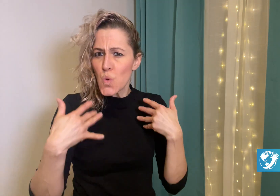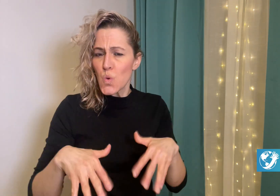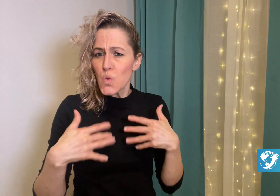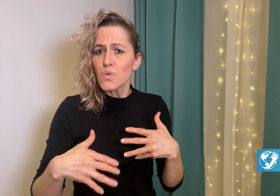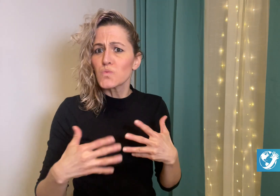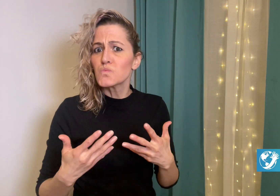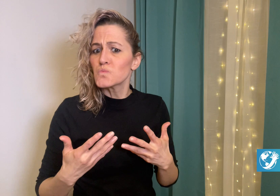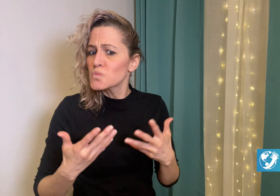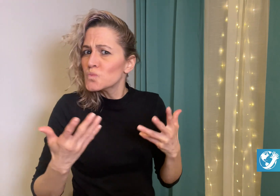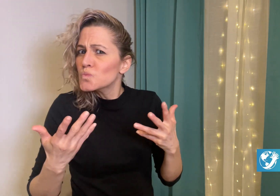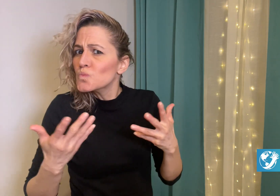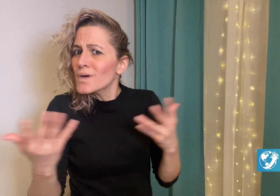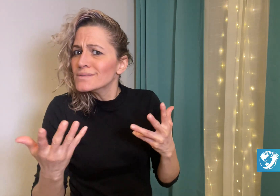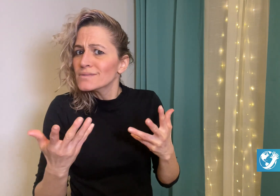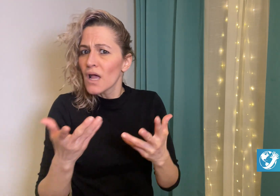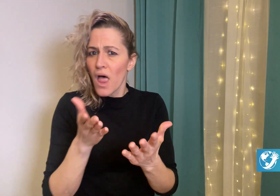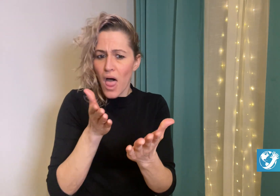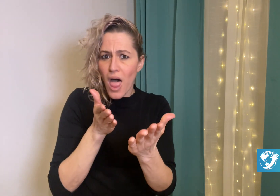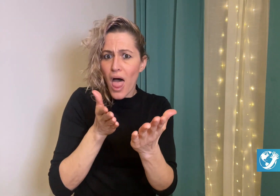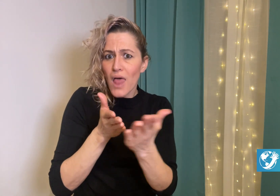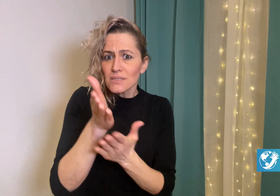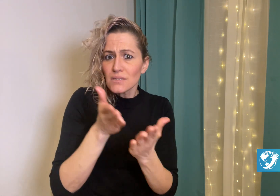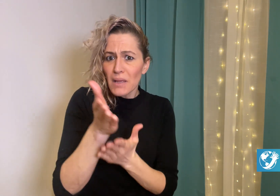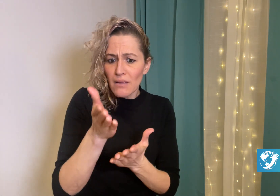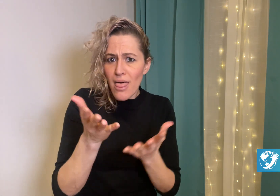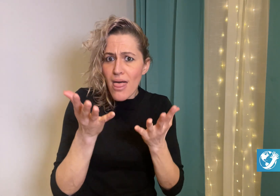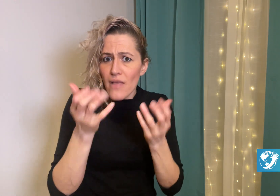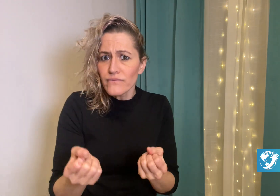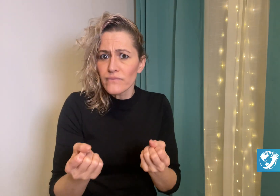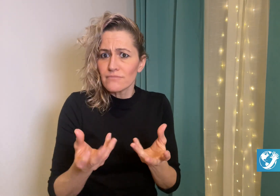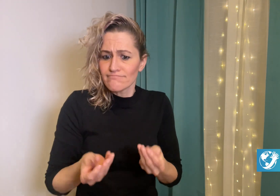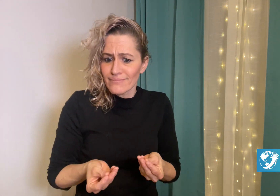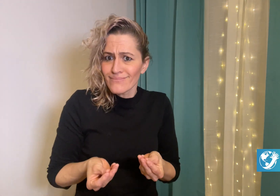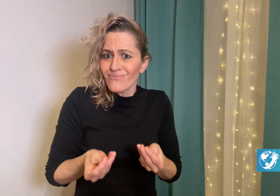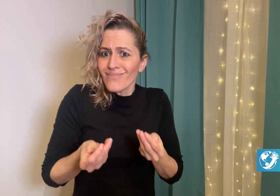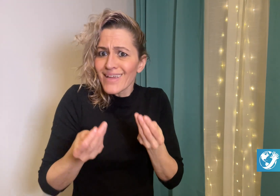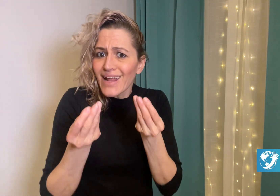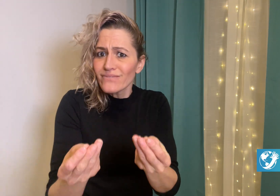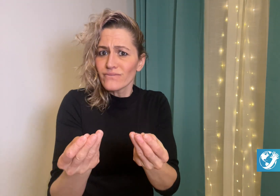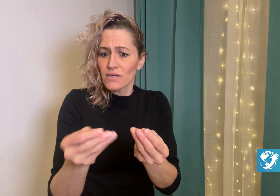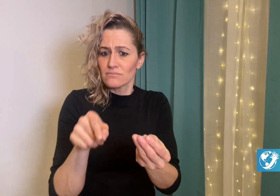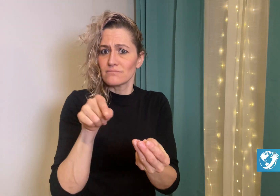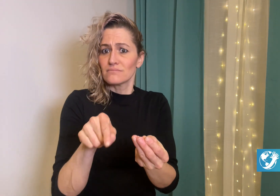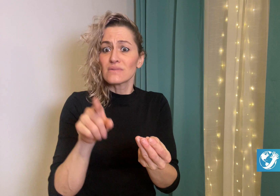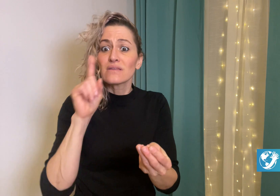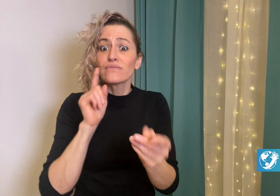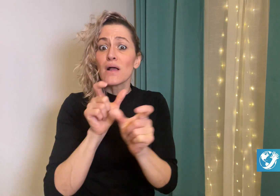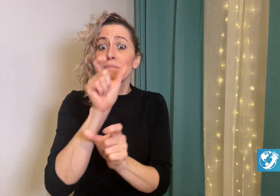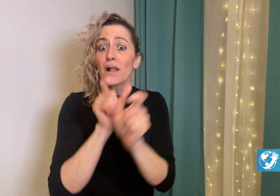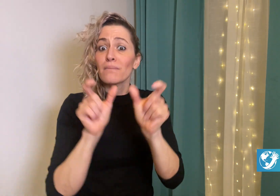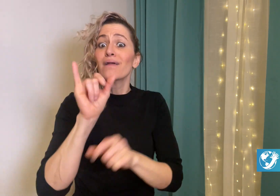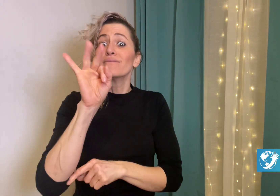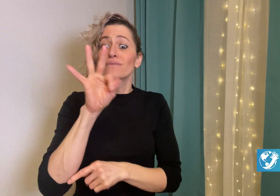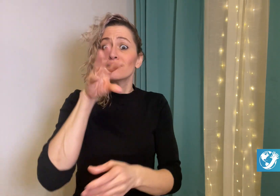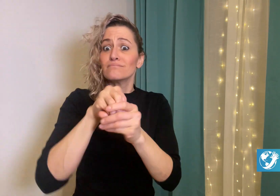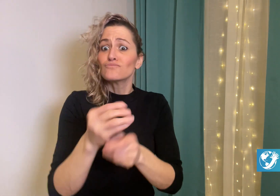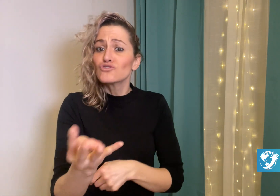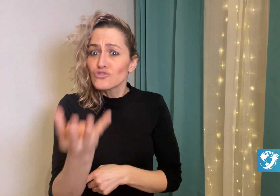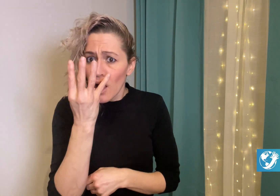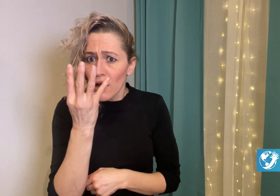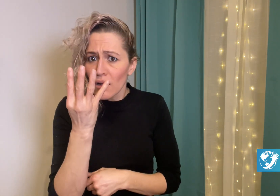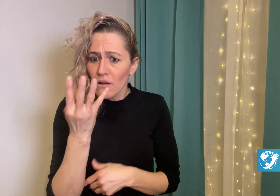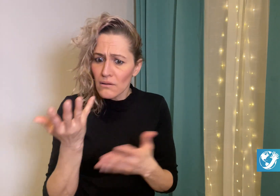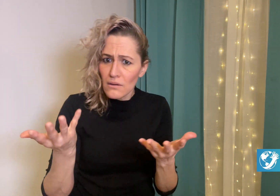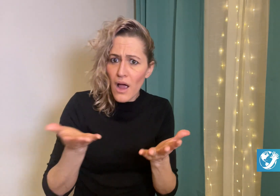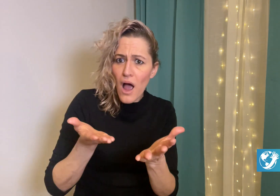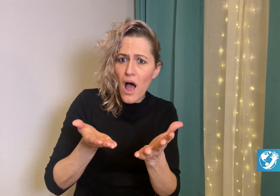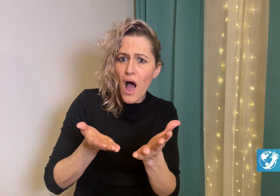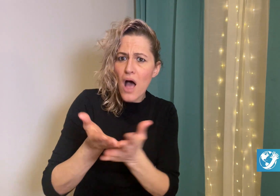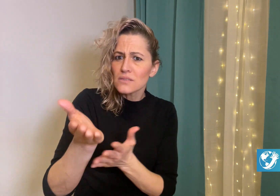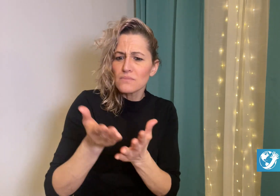What kind of accessibility accommodations do Deaf people